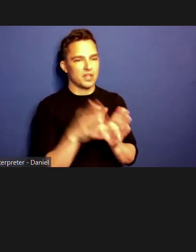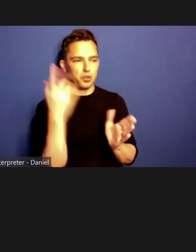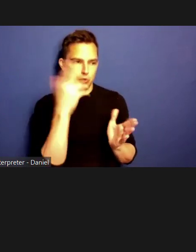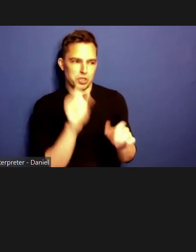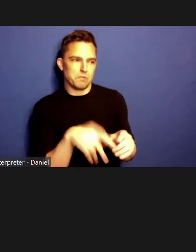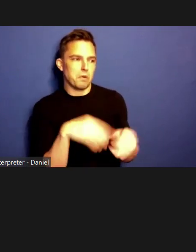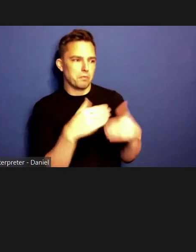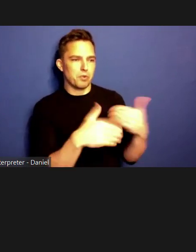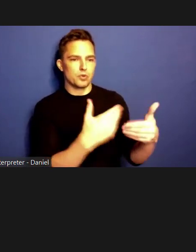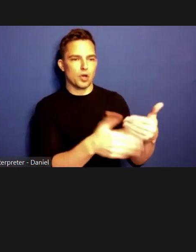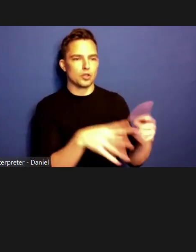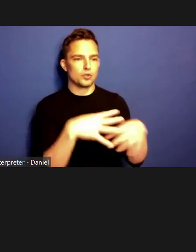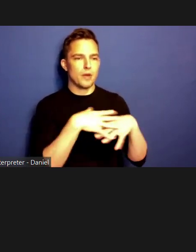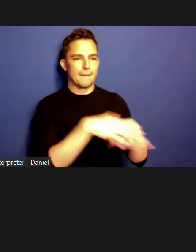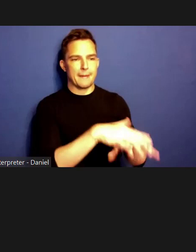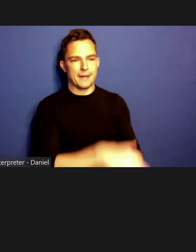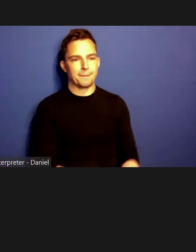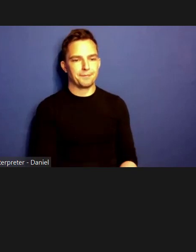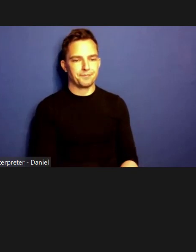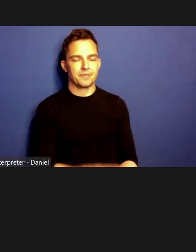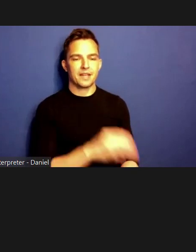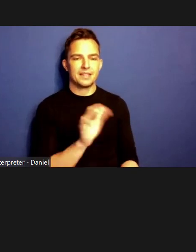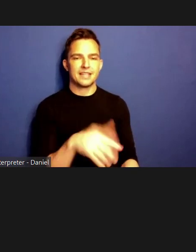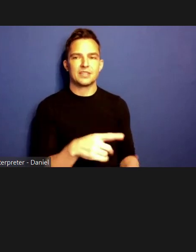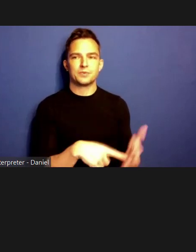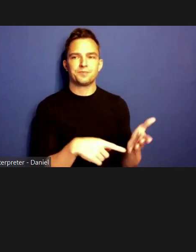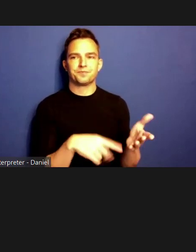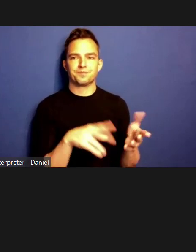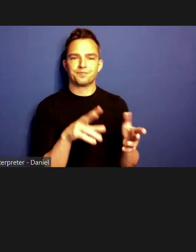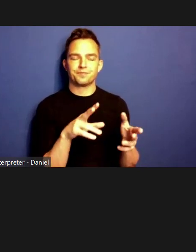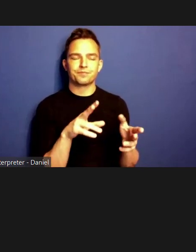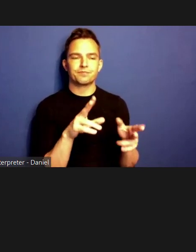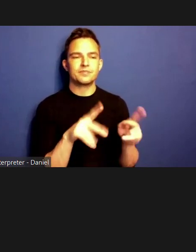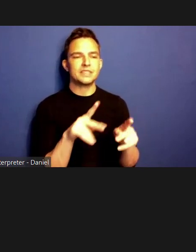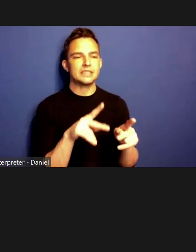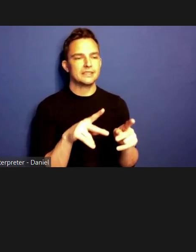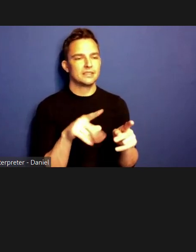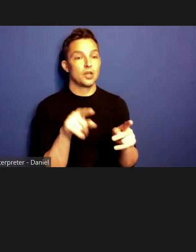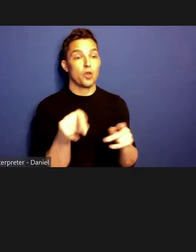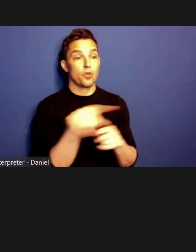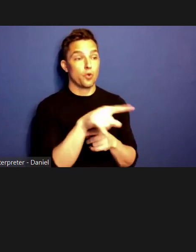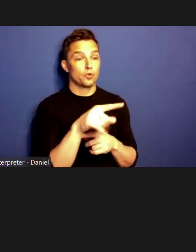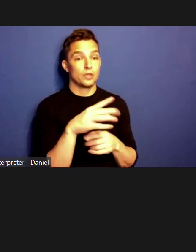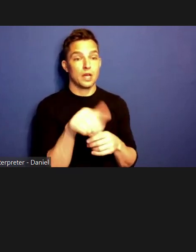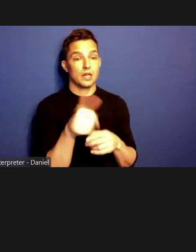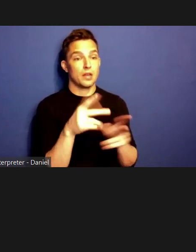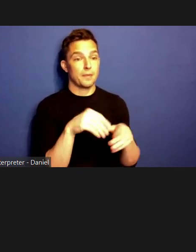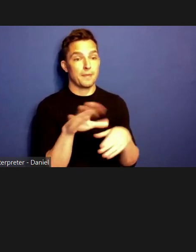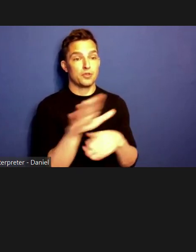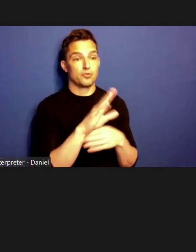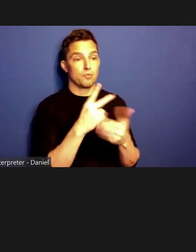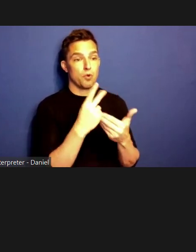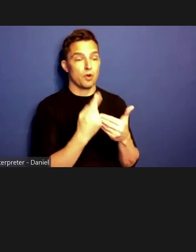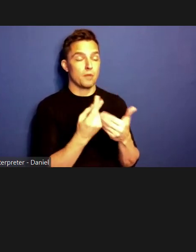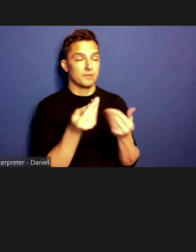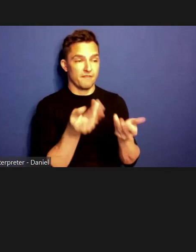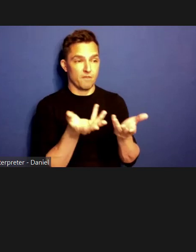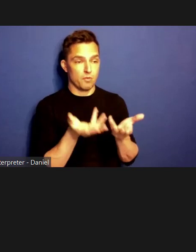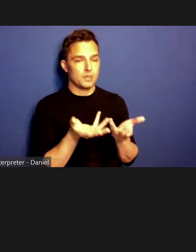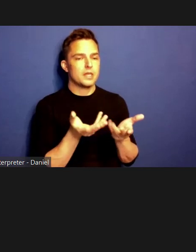you and in your programs have been telling us. It helps children to get the medical and audiological attention